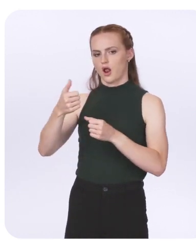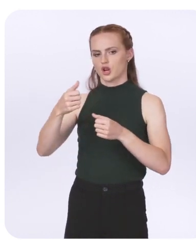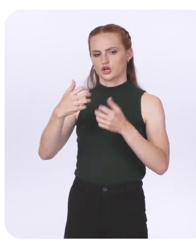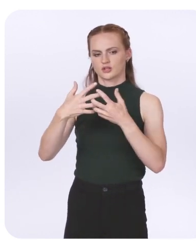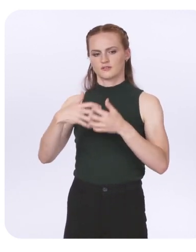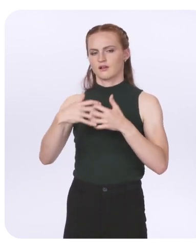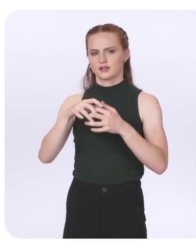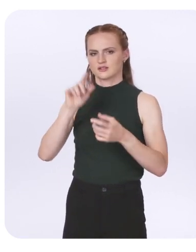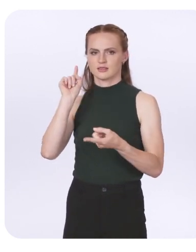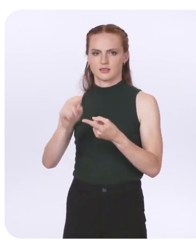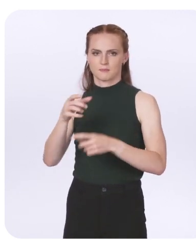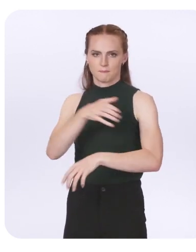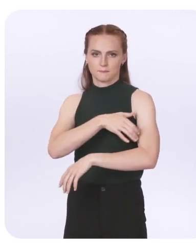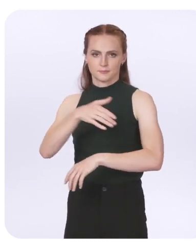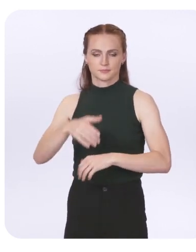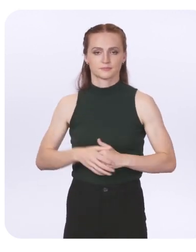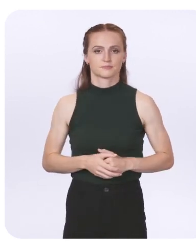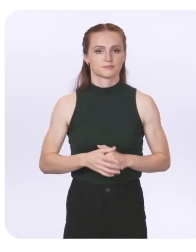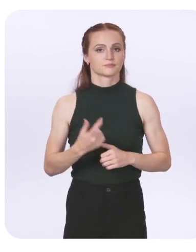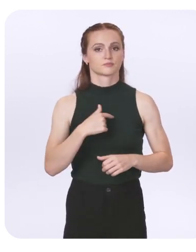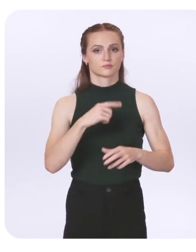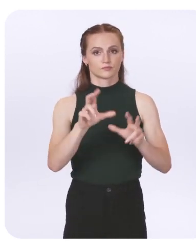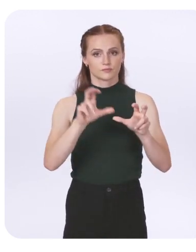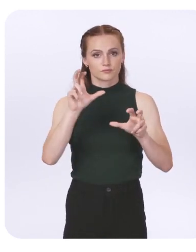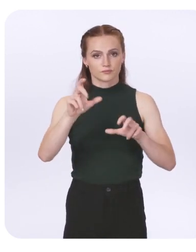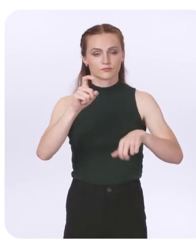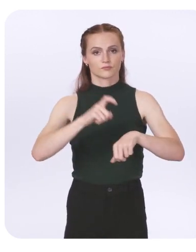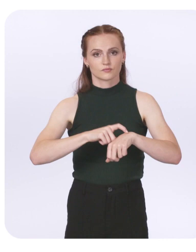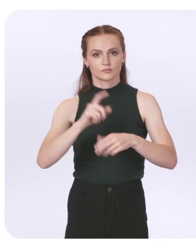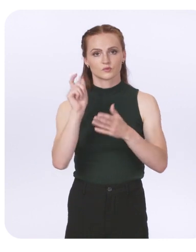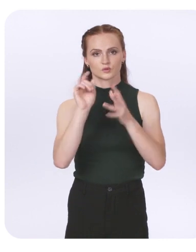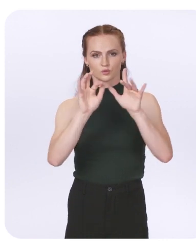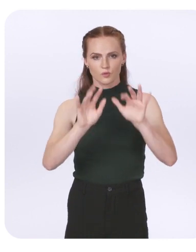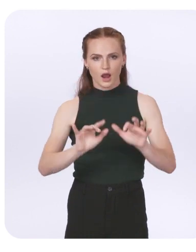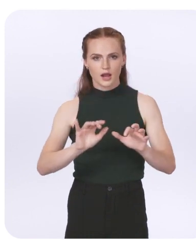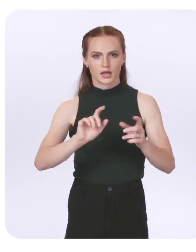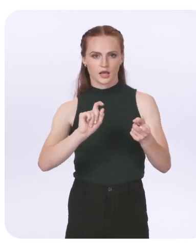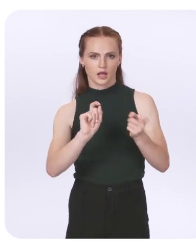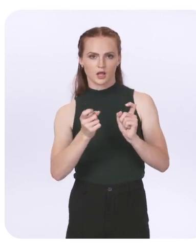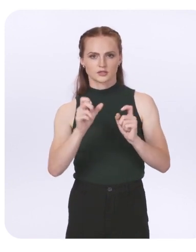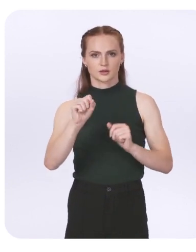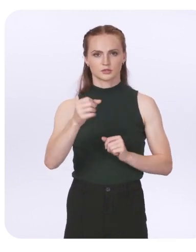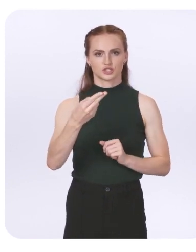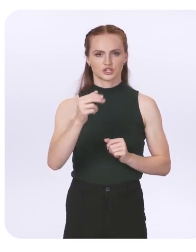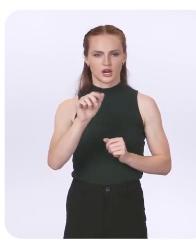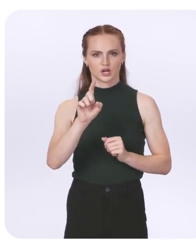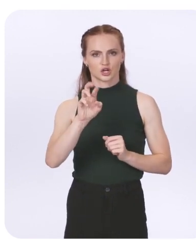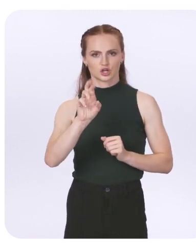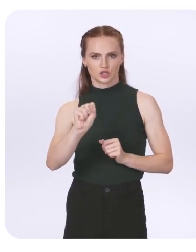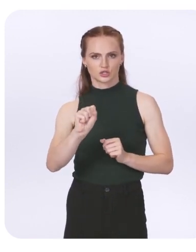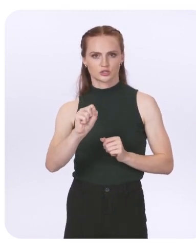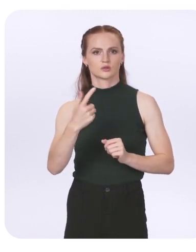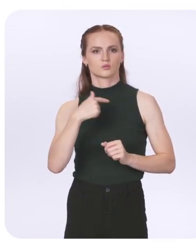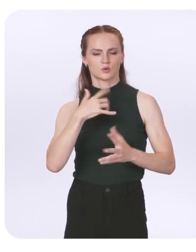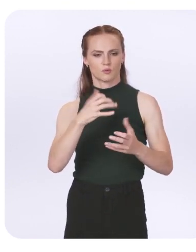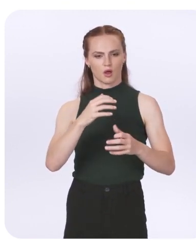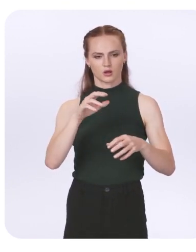We invested time into writing custom shaders to achieve a physically based rendering look while being able to hit our performance targets